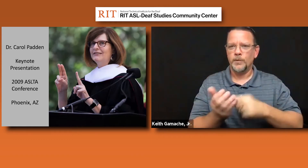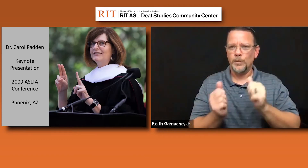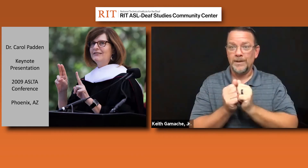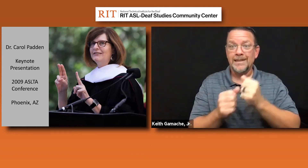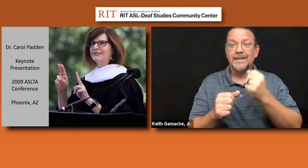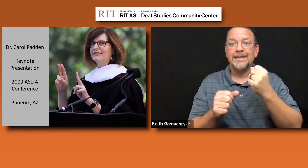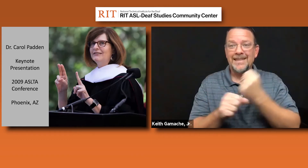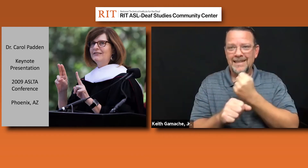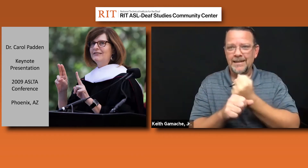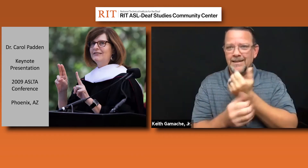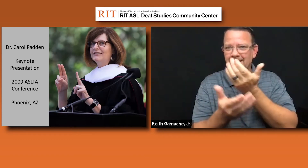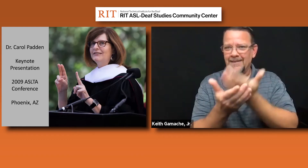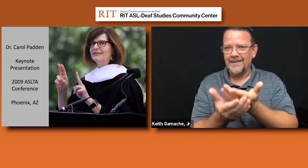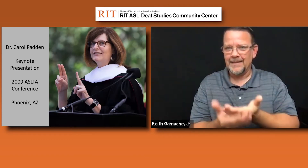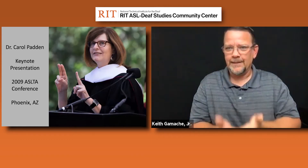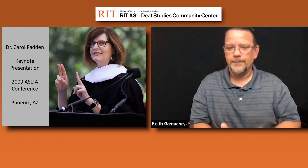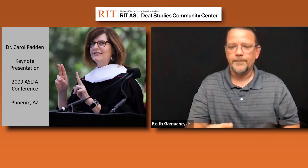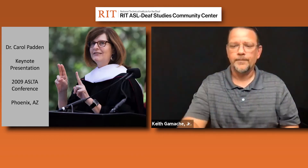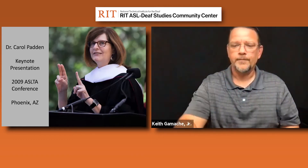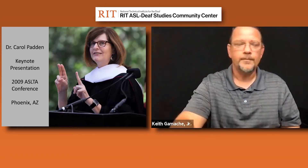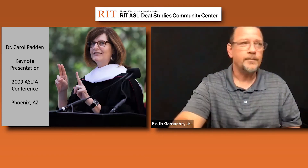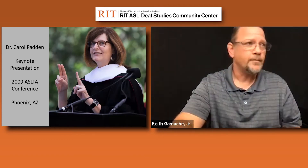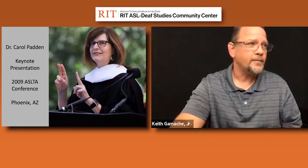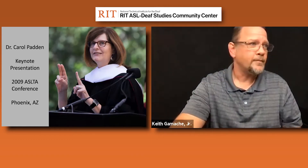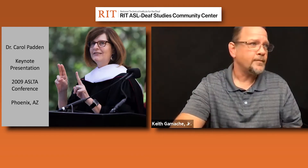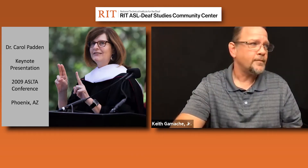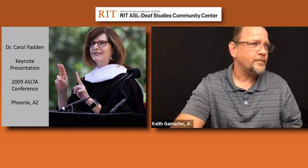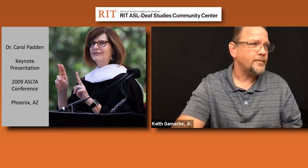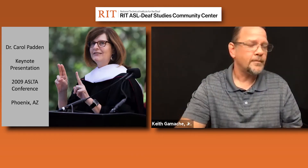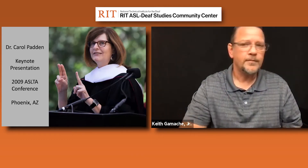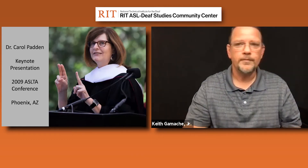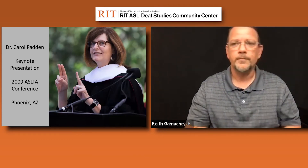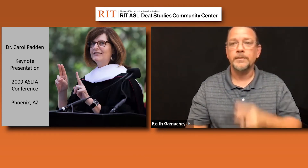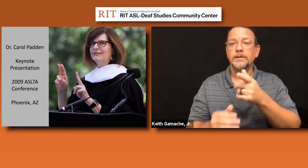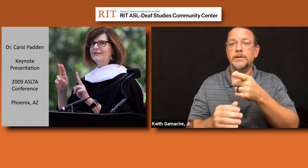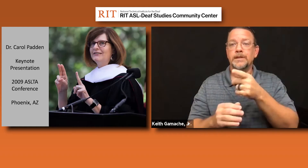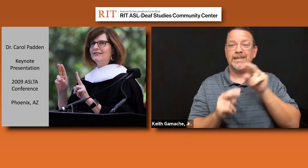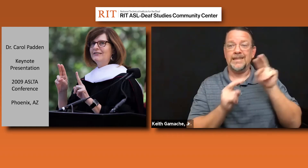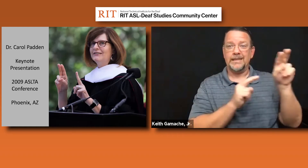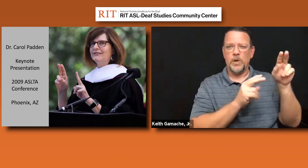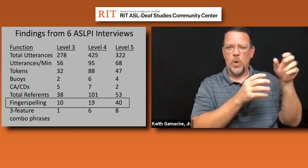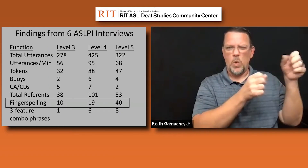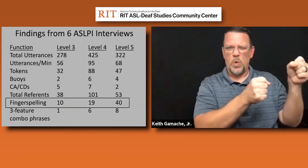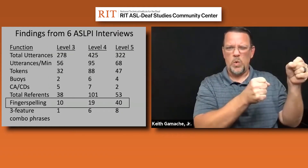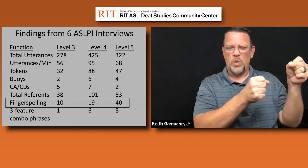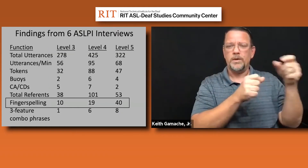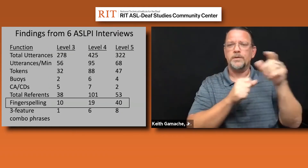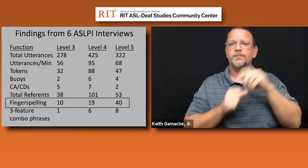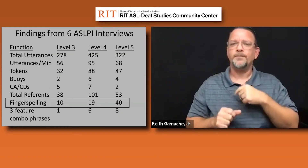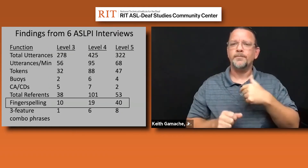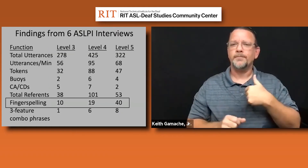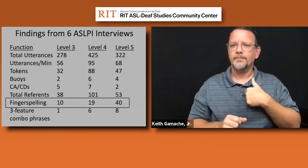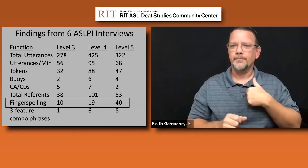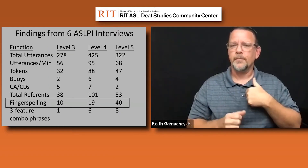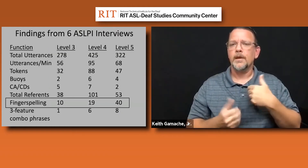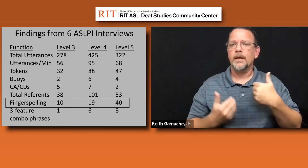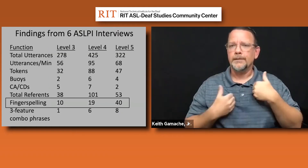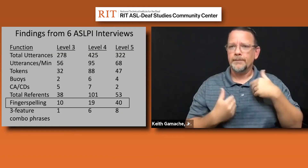We want to think about how we can back up our research with data. Before I continue on, I wanted to share that part